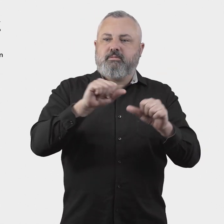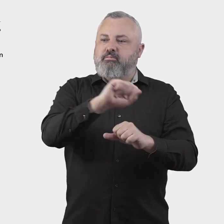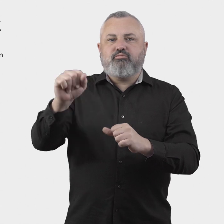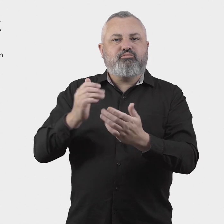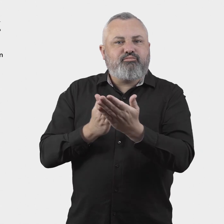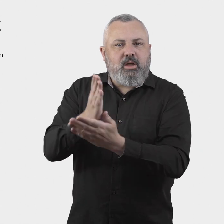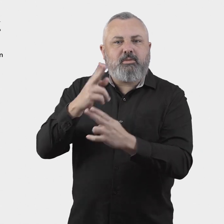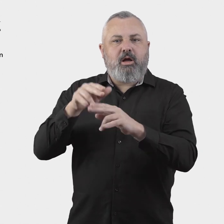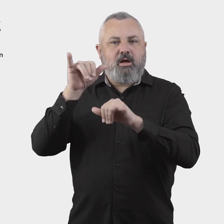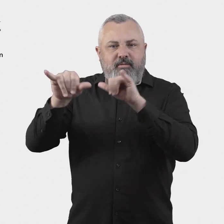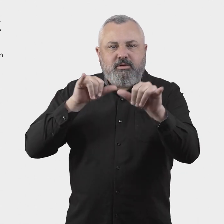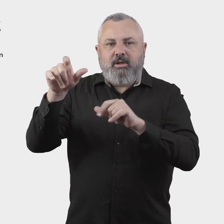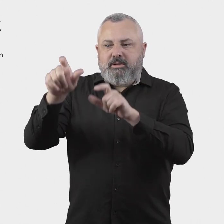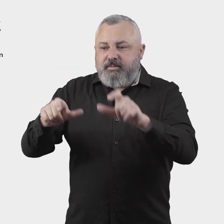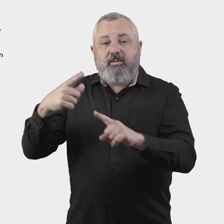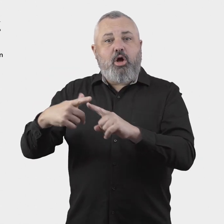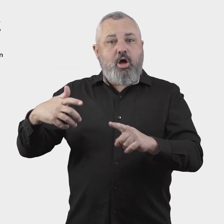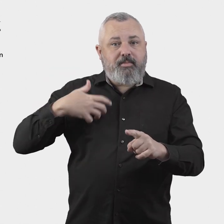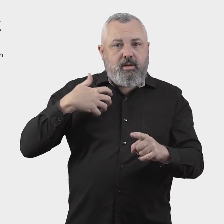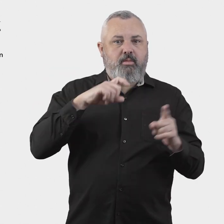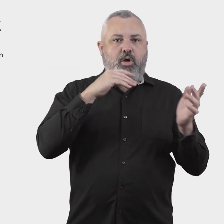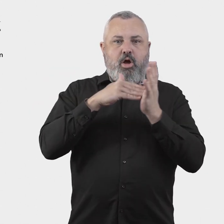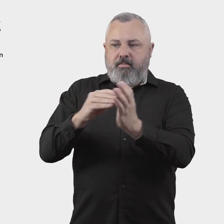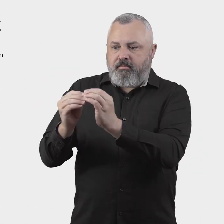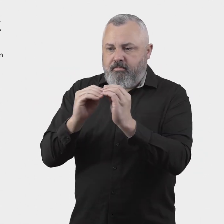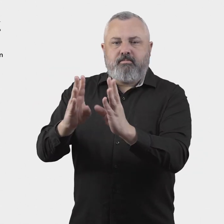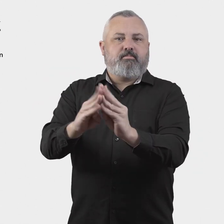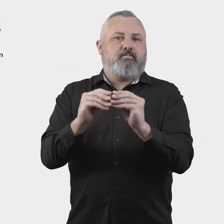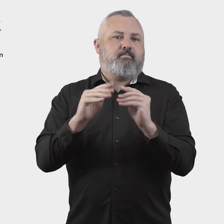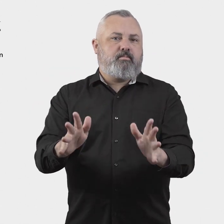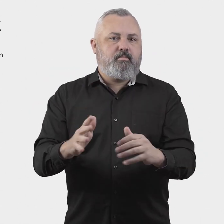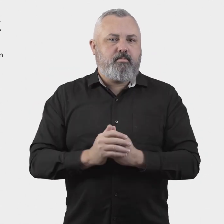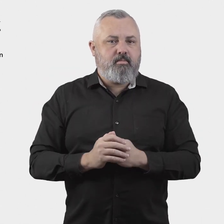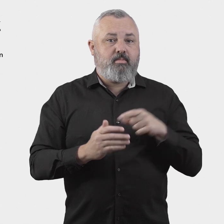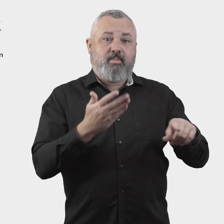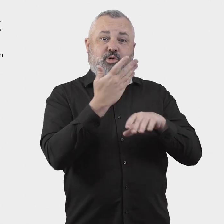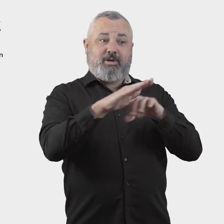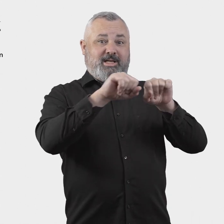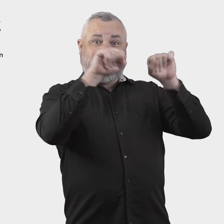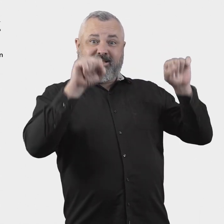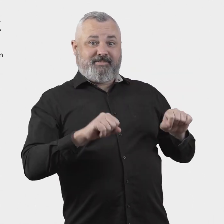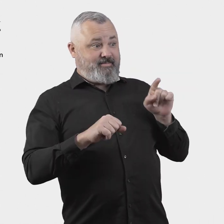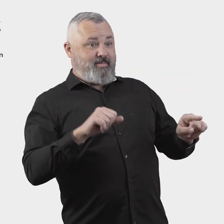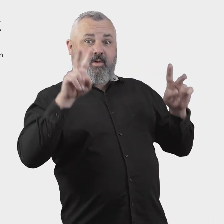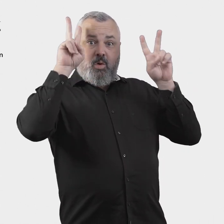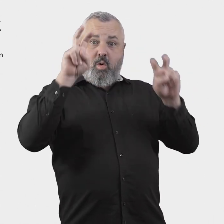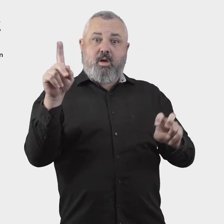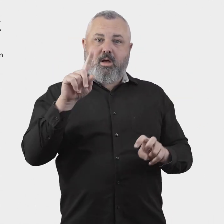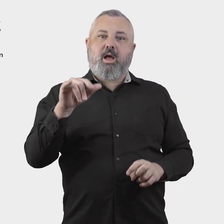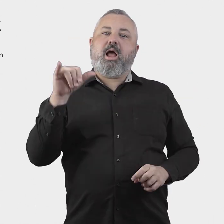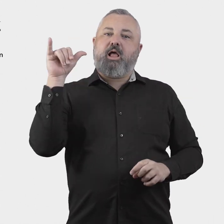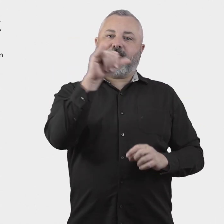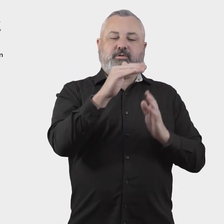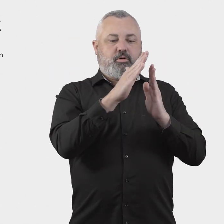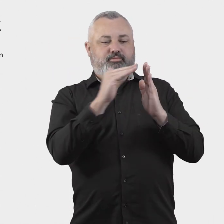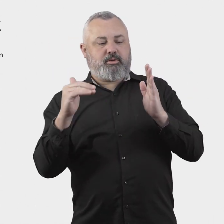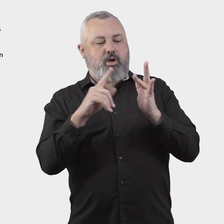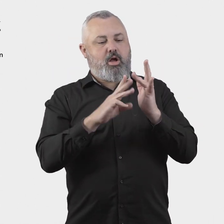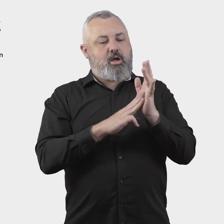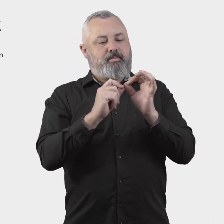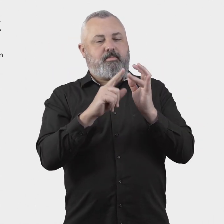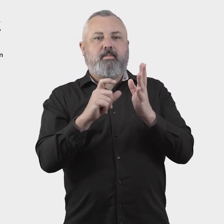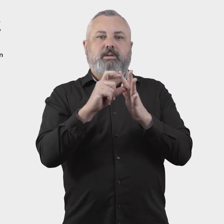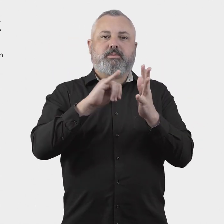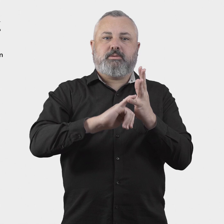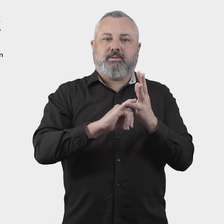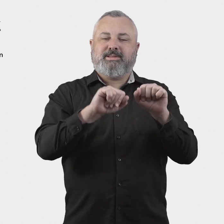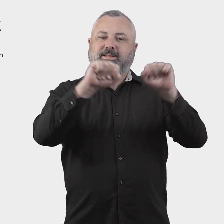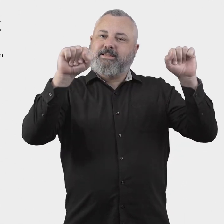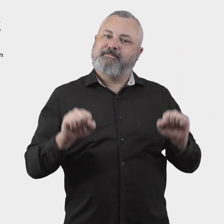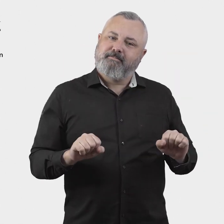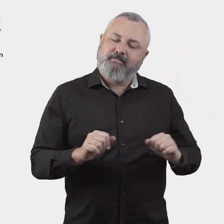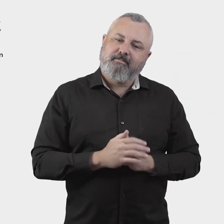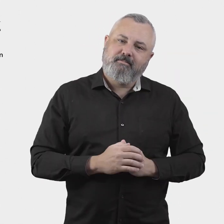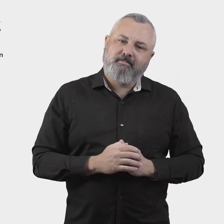rights of aviation customers and resolve customer complaints – the Aviation Industry Ombuds Scheme.